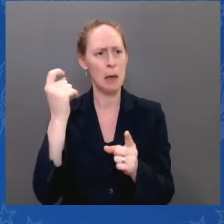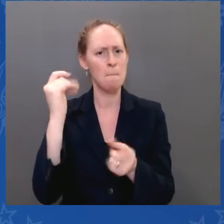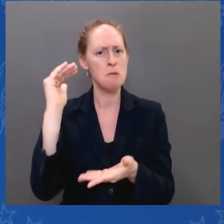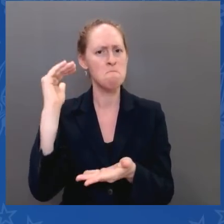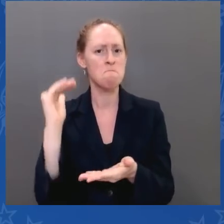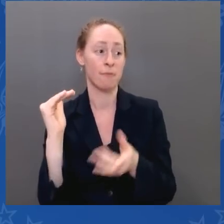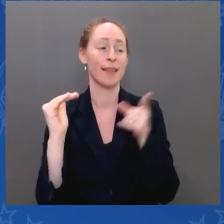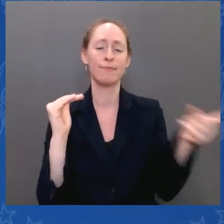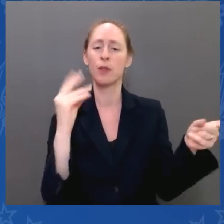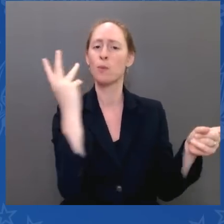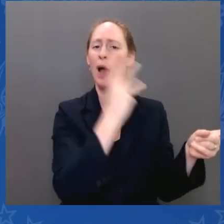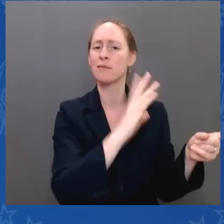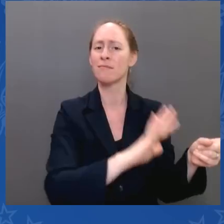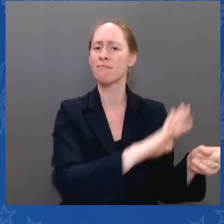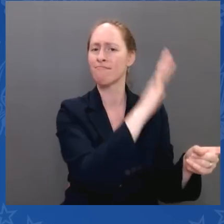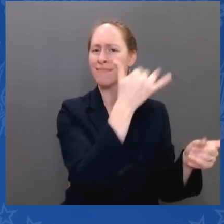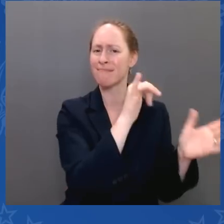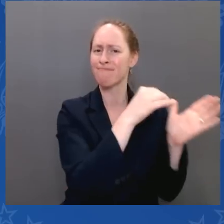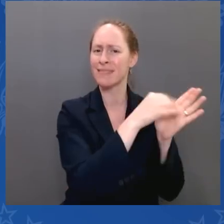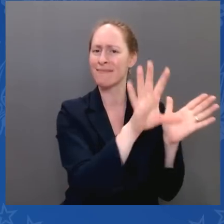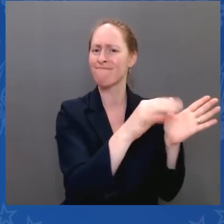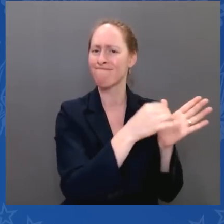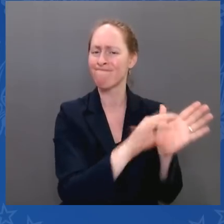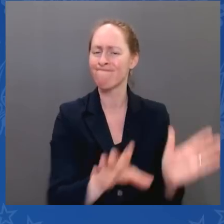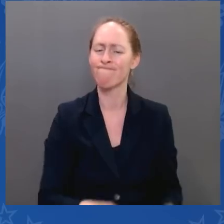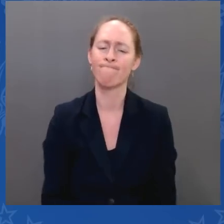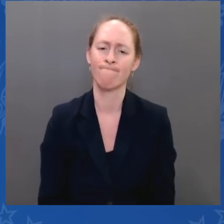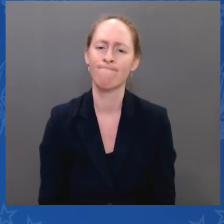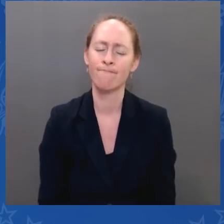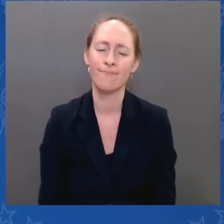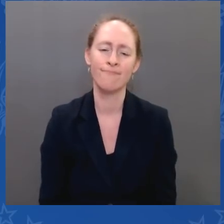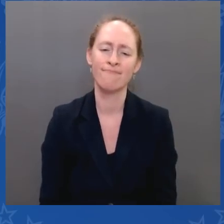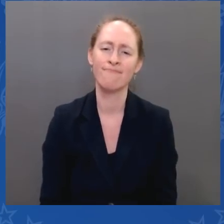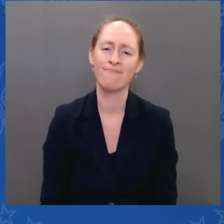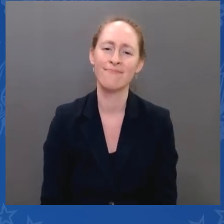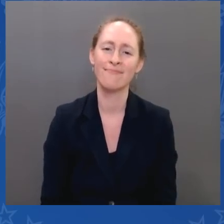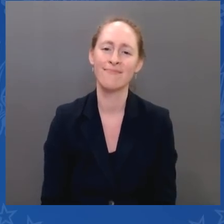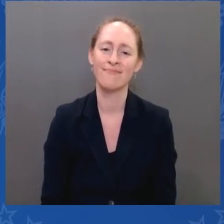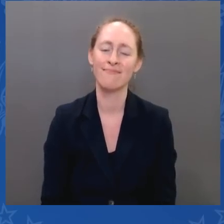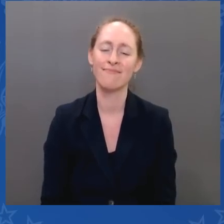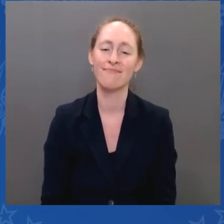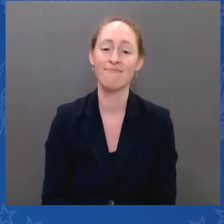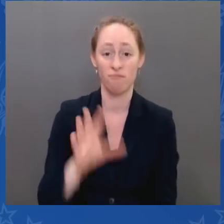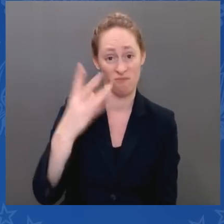In fact, the most common gas station price in America today is $3.99 a gallon.